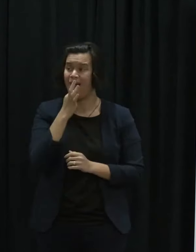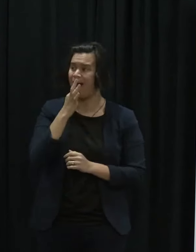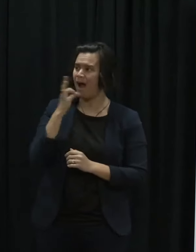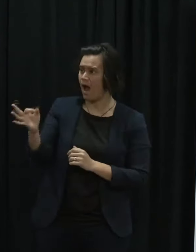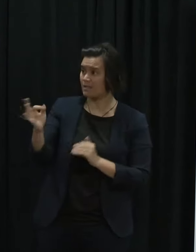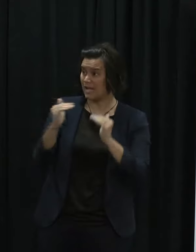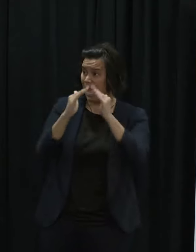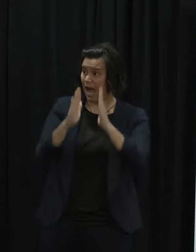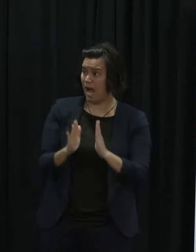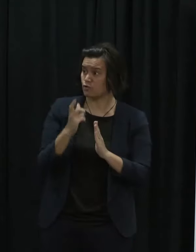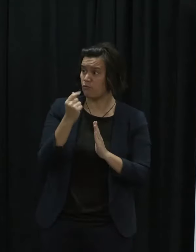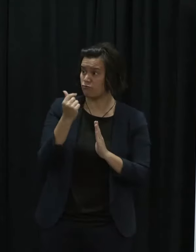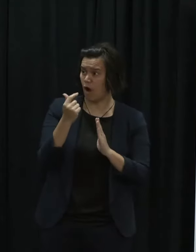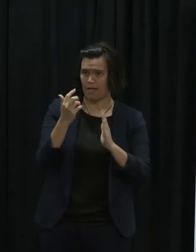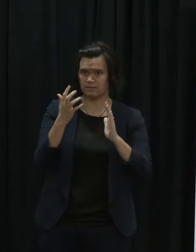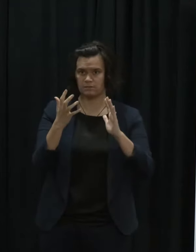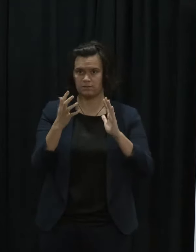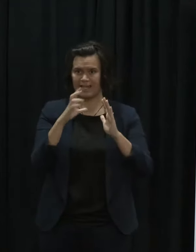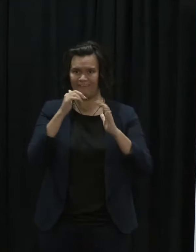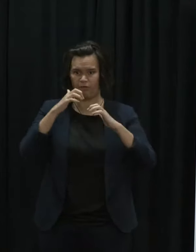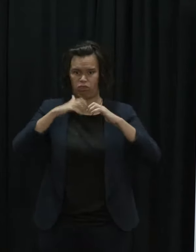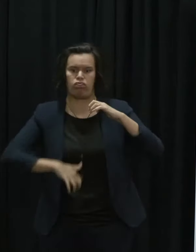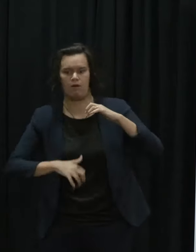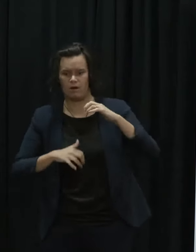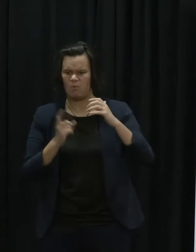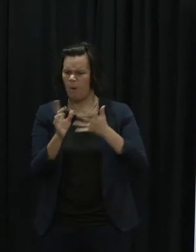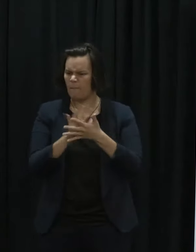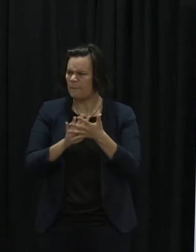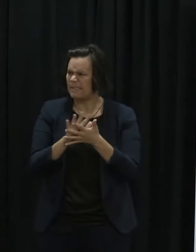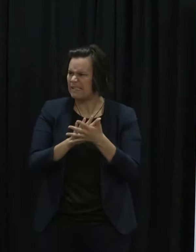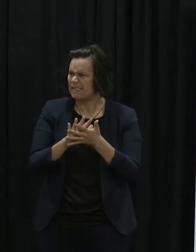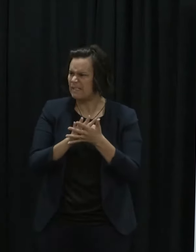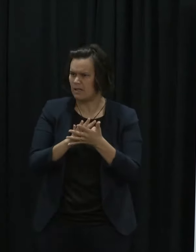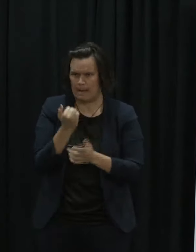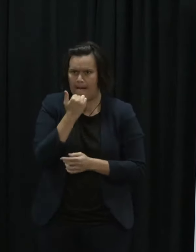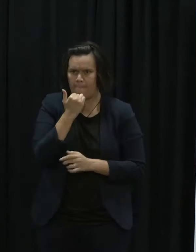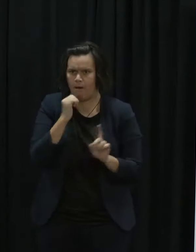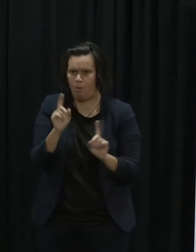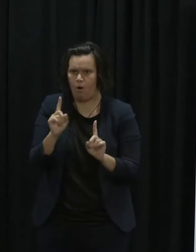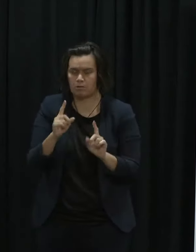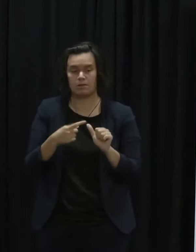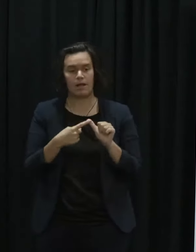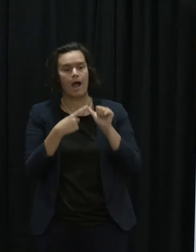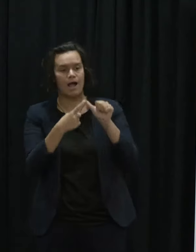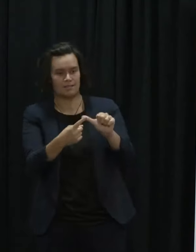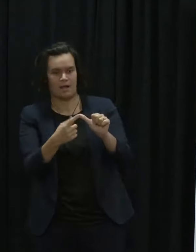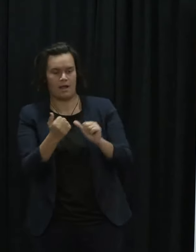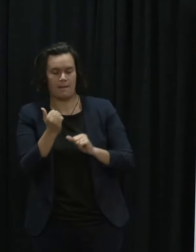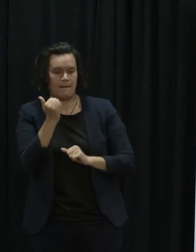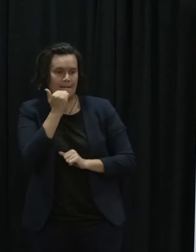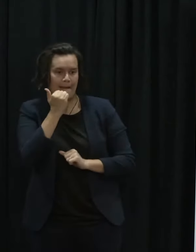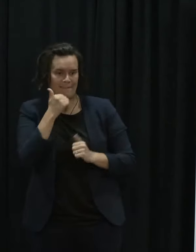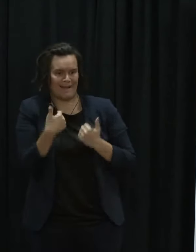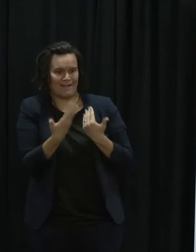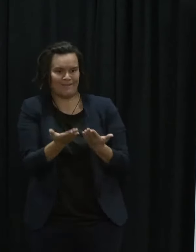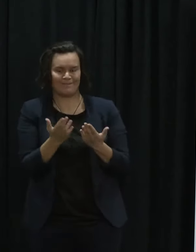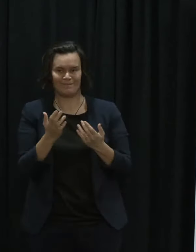effectively locking in house prices where they are? No that's not what I'm